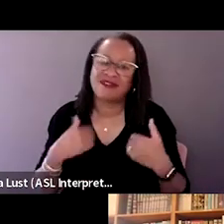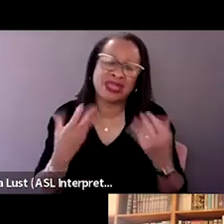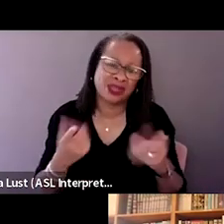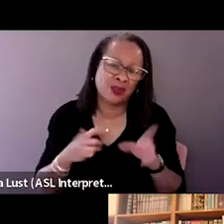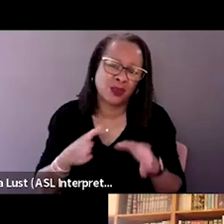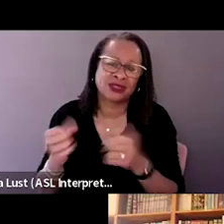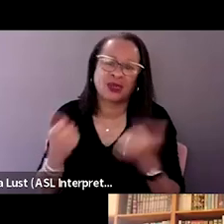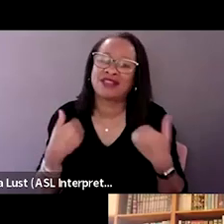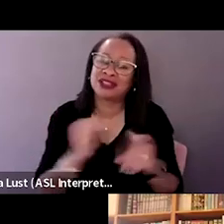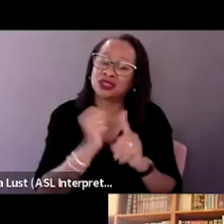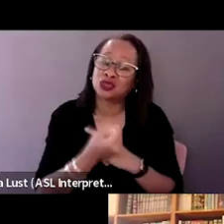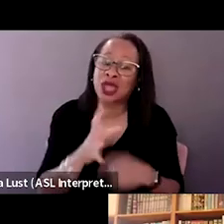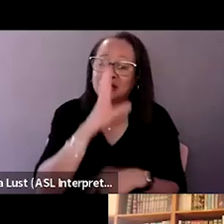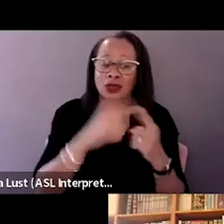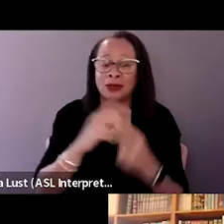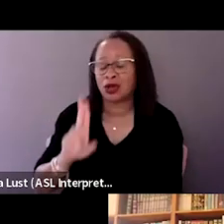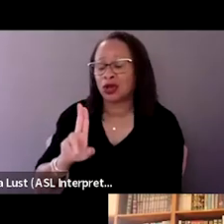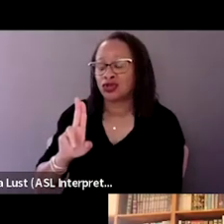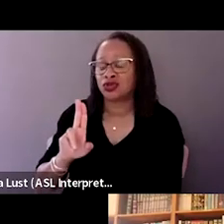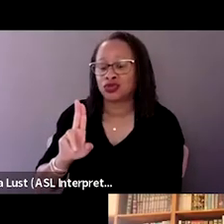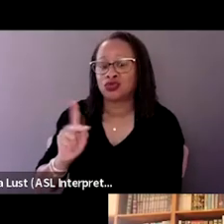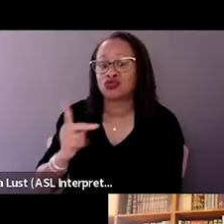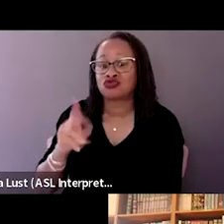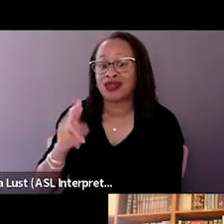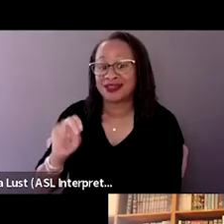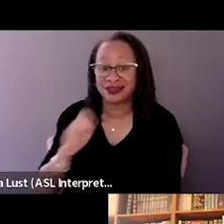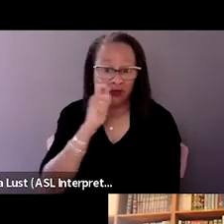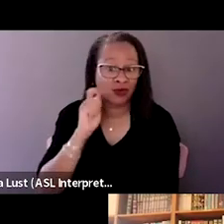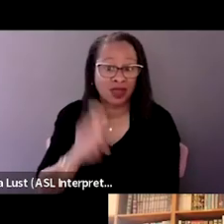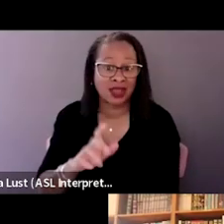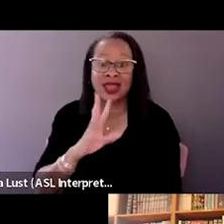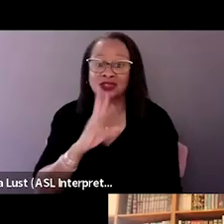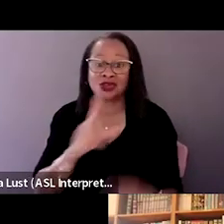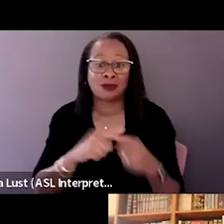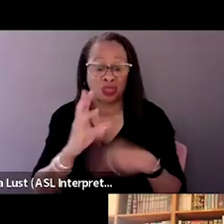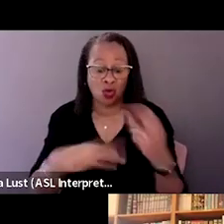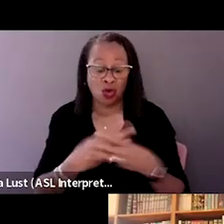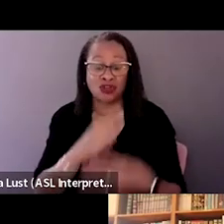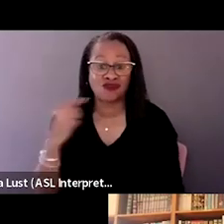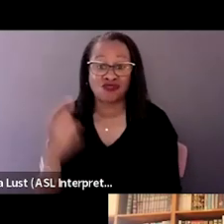speaking about Ukraine and writing a word in Russian. And so immediately you have a call